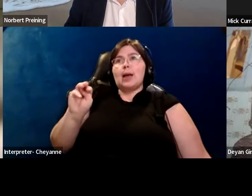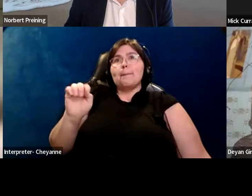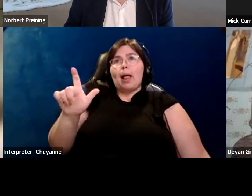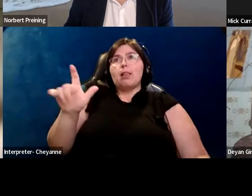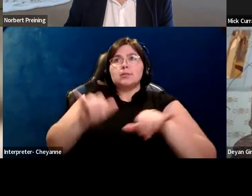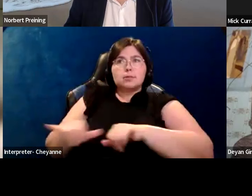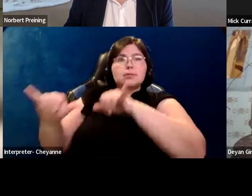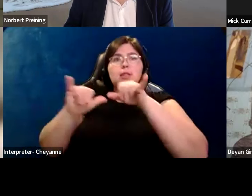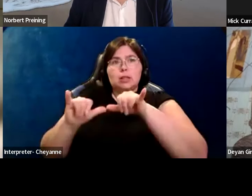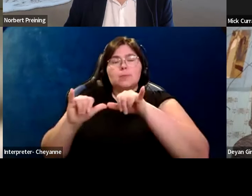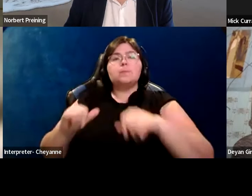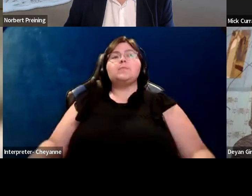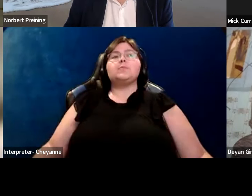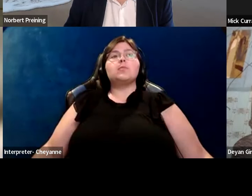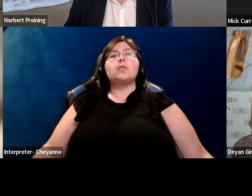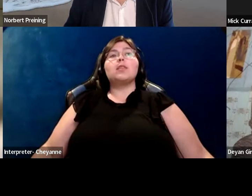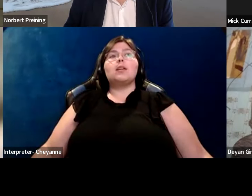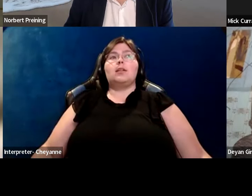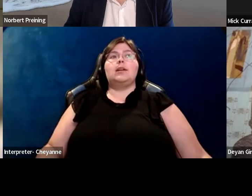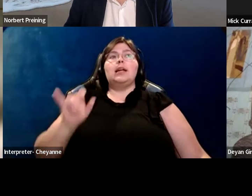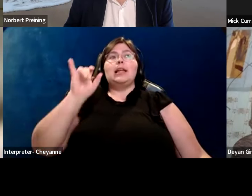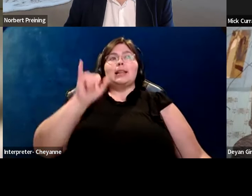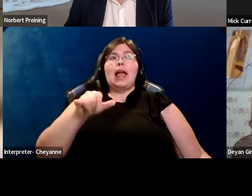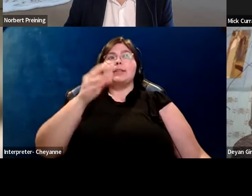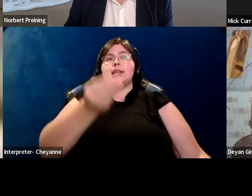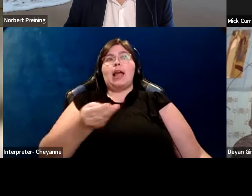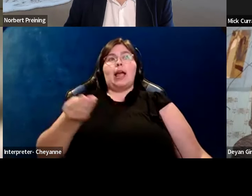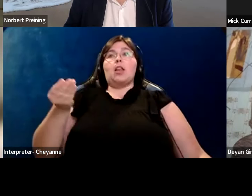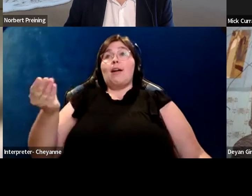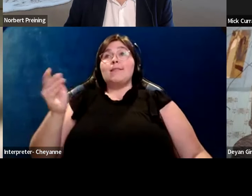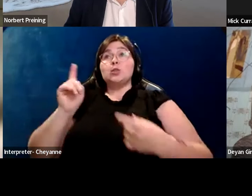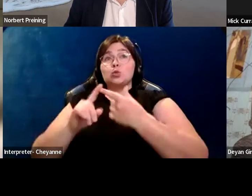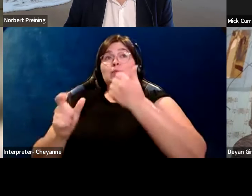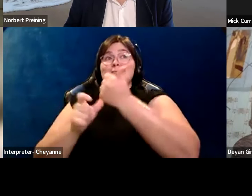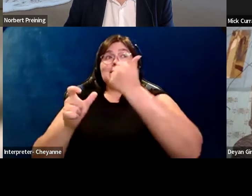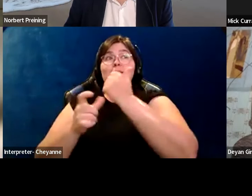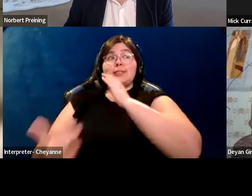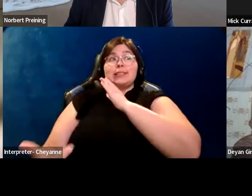That is handed off to the assistive technology or the screen reader.